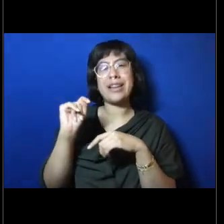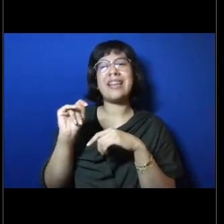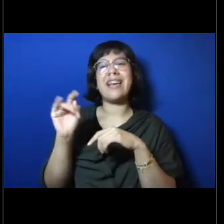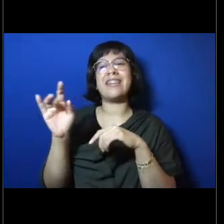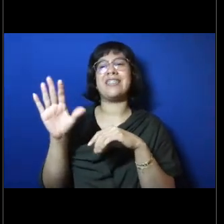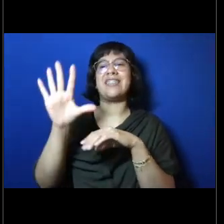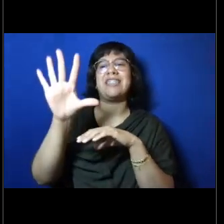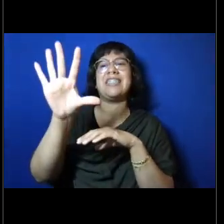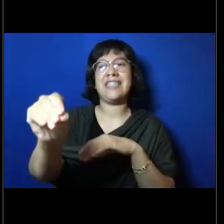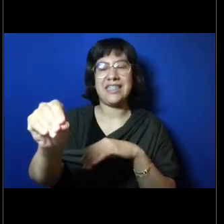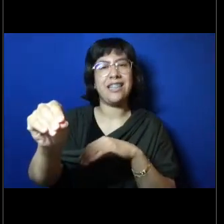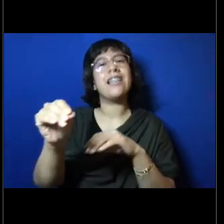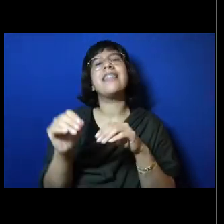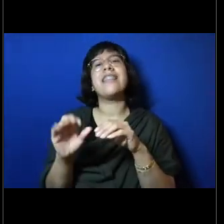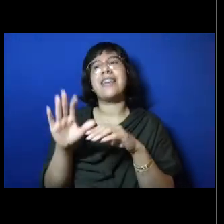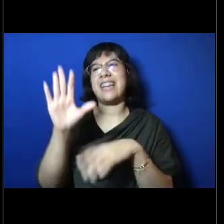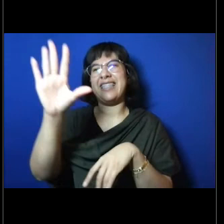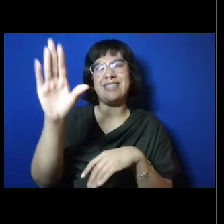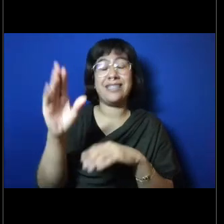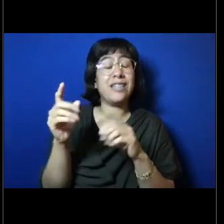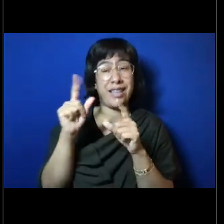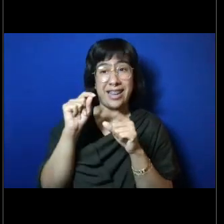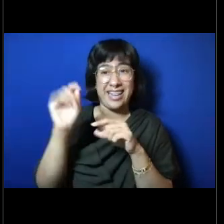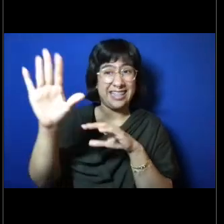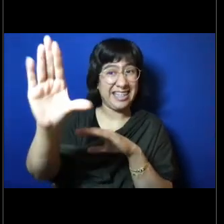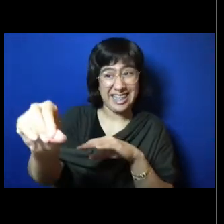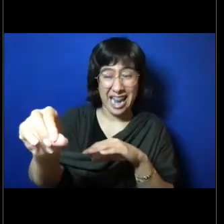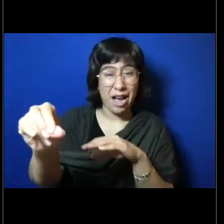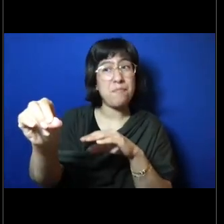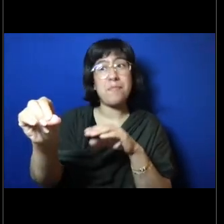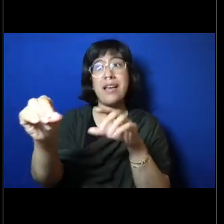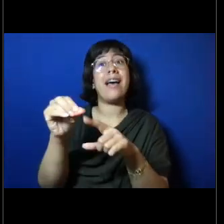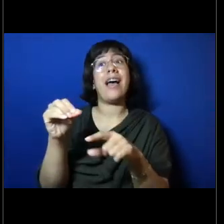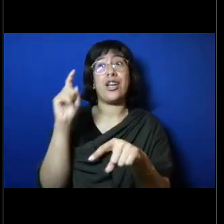They can stick to the bottom to the point where it's impossible to pull them off with your hands.